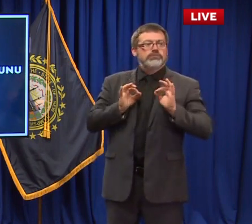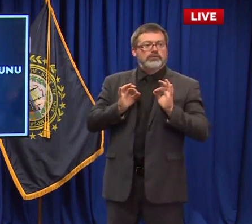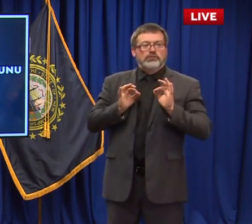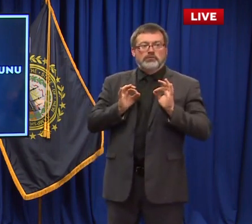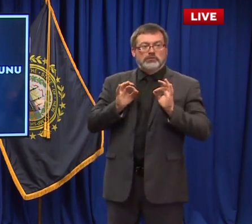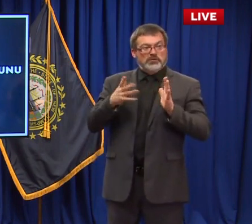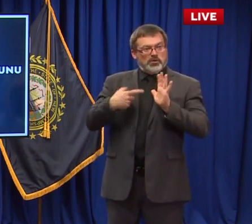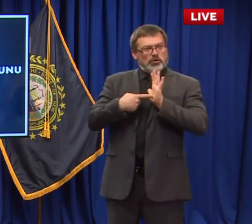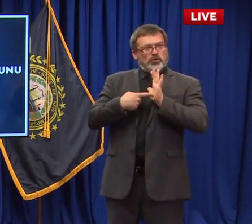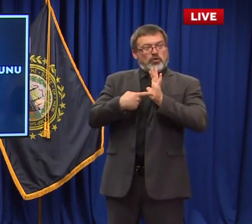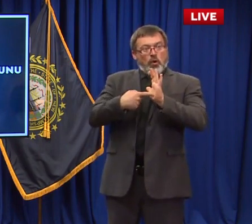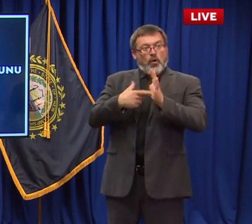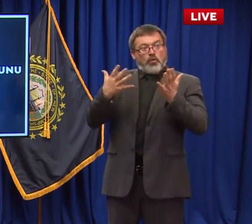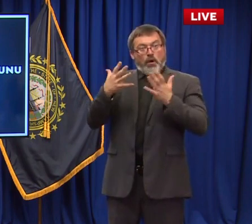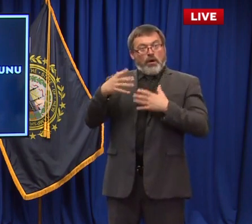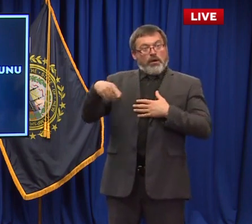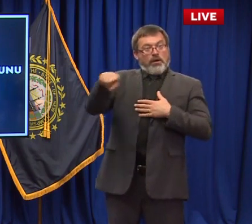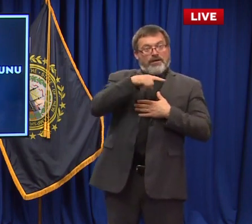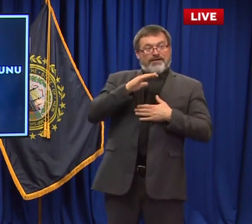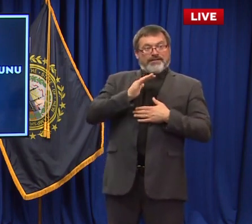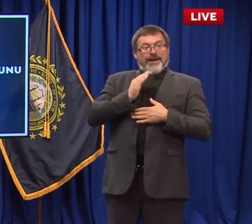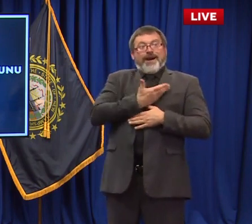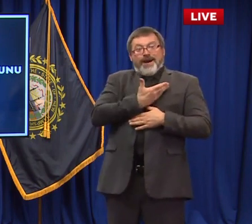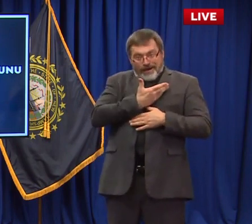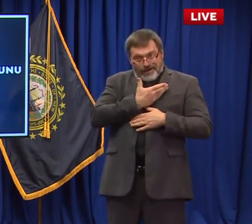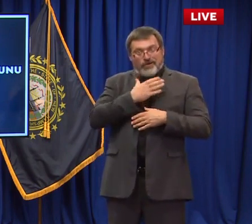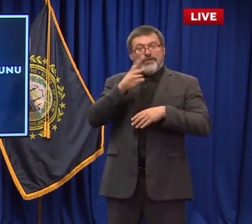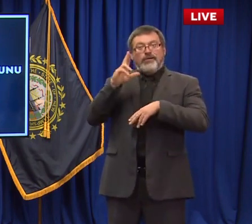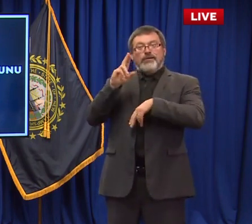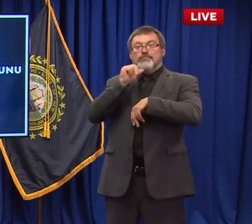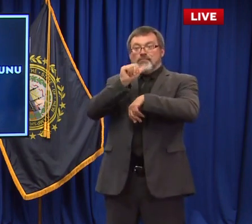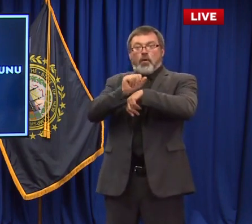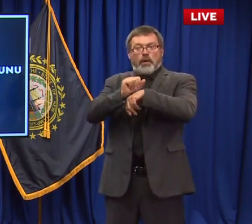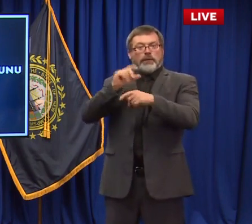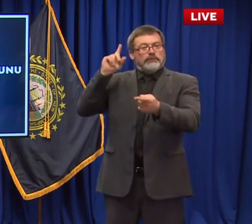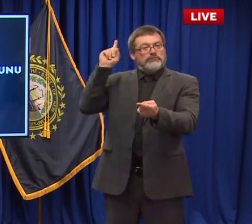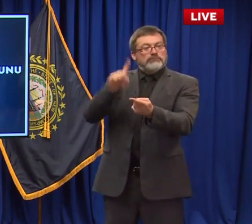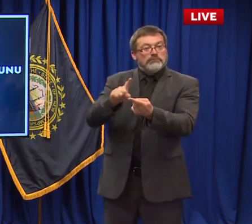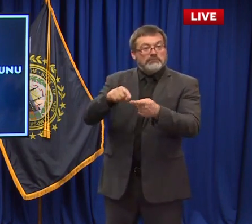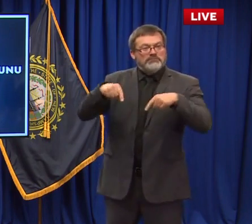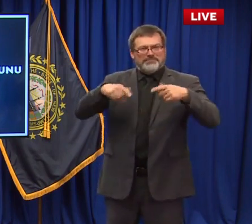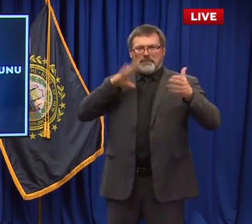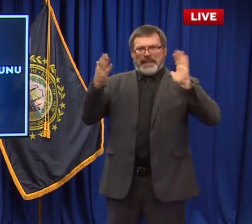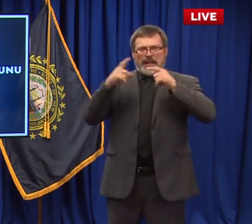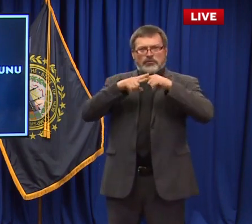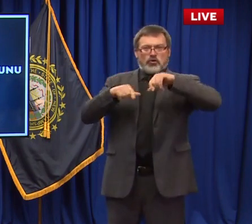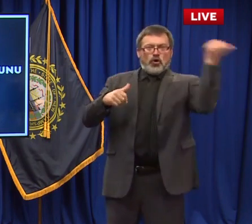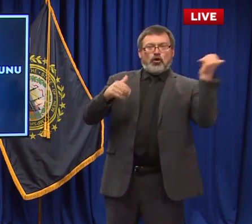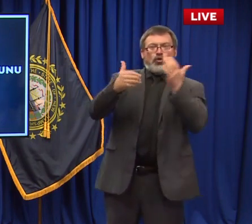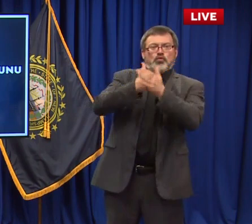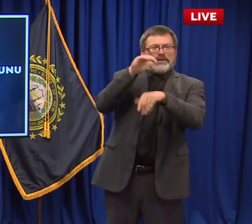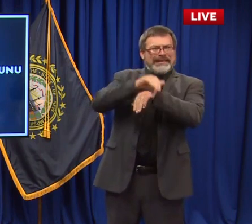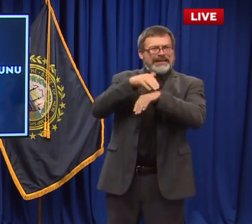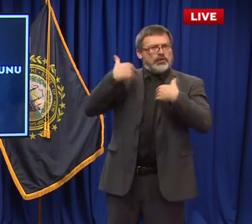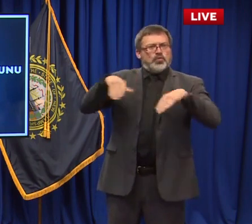EVEN WHEN YOU COMPARE US TO THE REST OF NEW ENGLAND, WE ARE FAR MOVING FASTER.